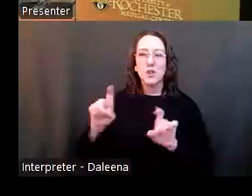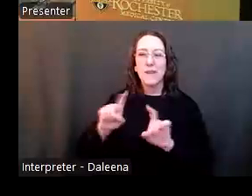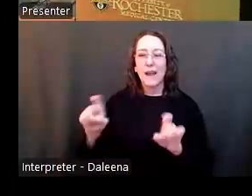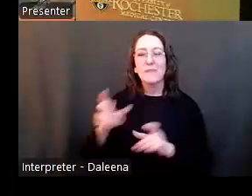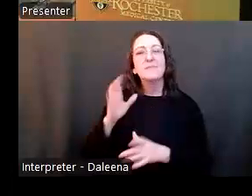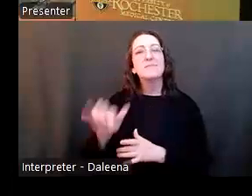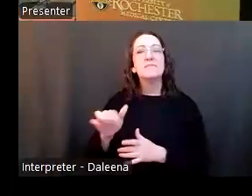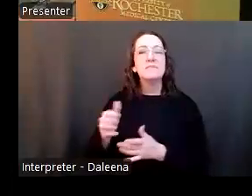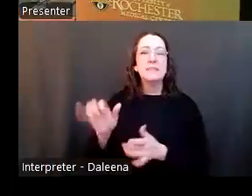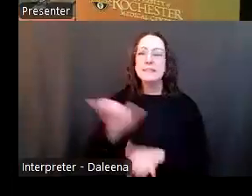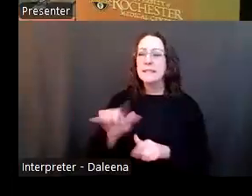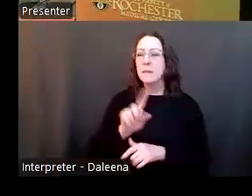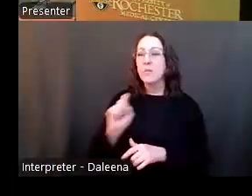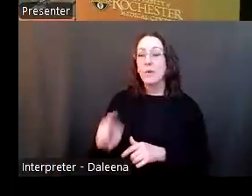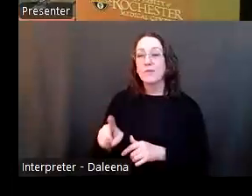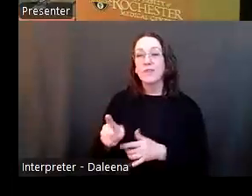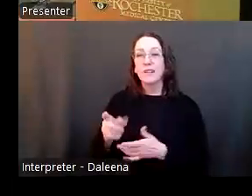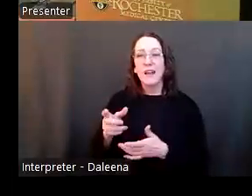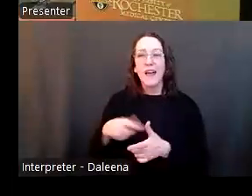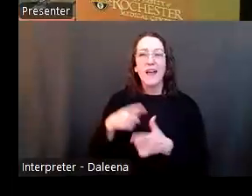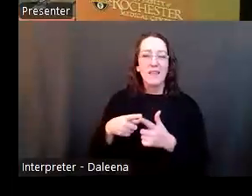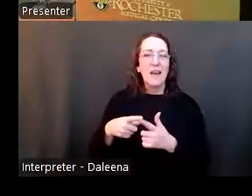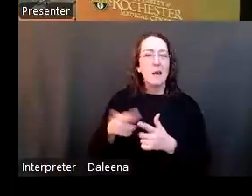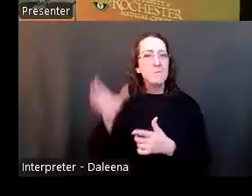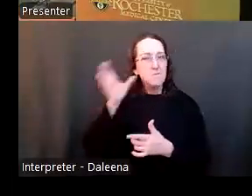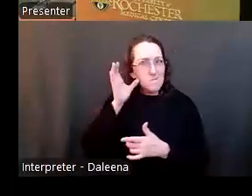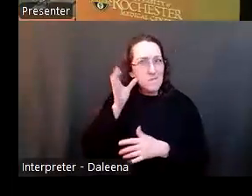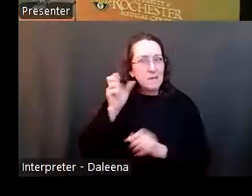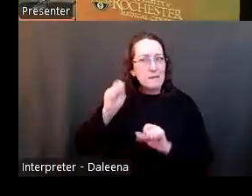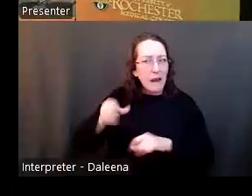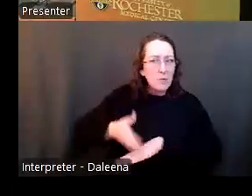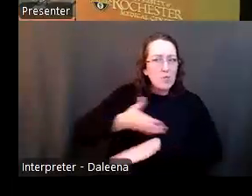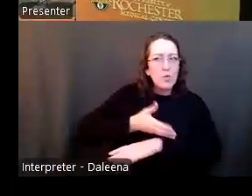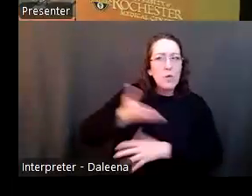the same questions and then we also hear what could we have improved on what did you need more